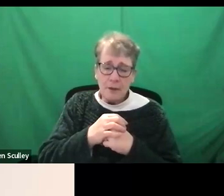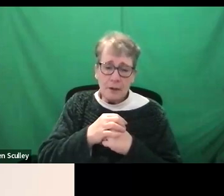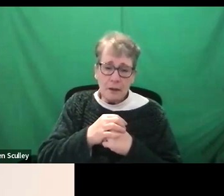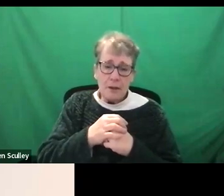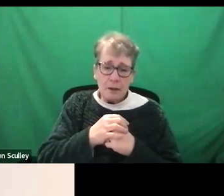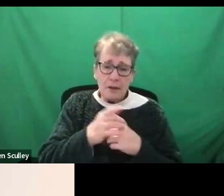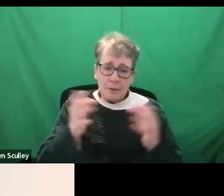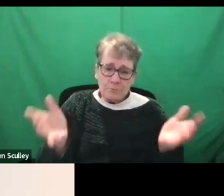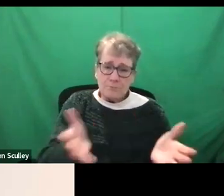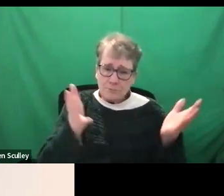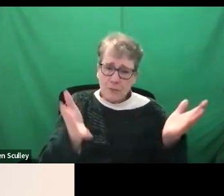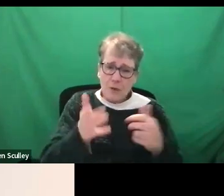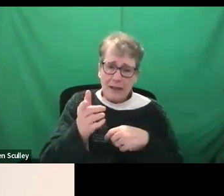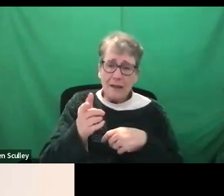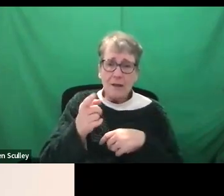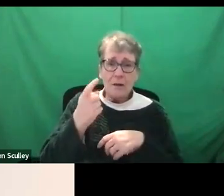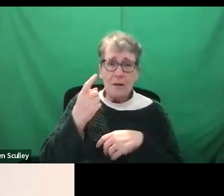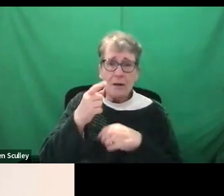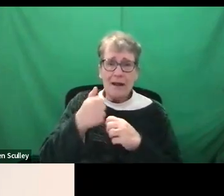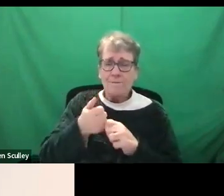Social workers have to provide unbiased information.